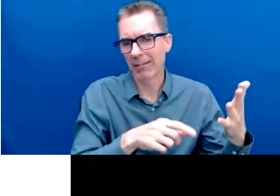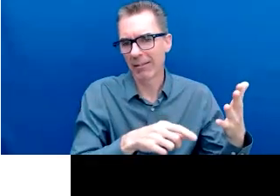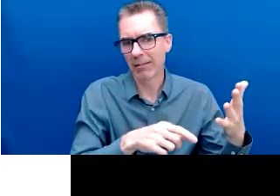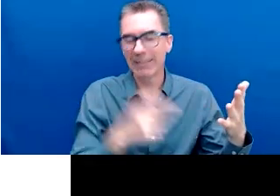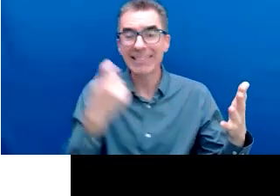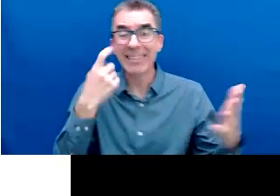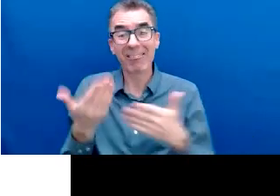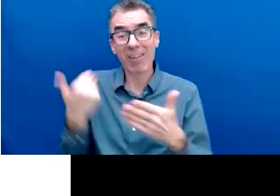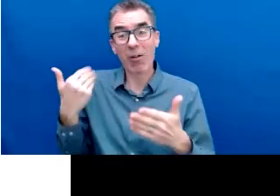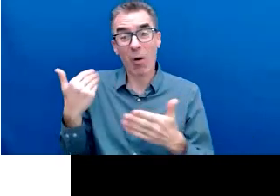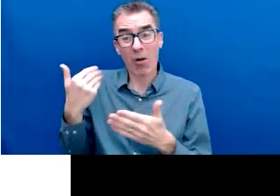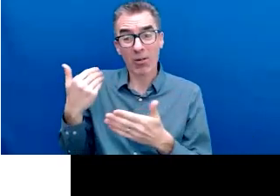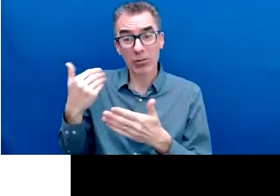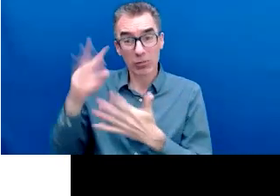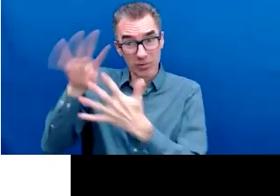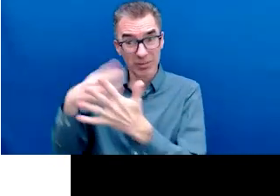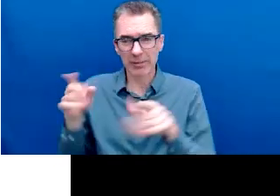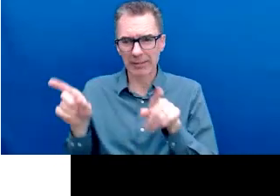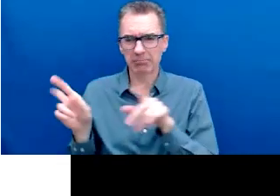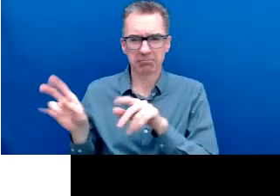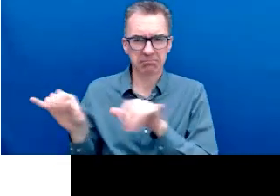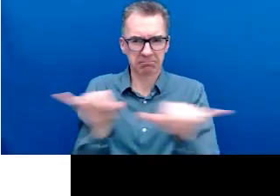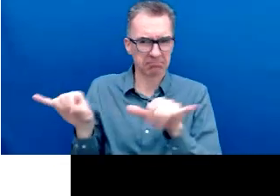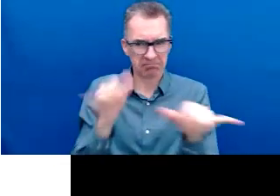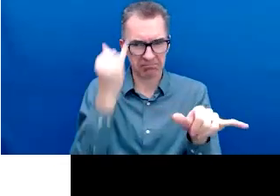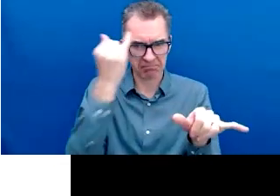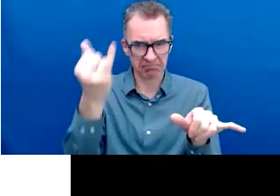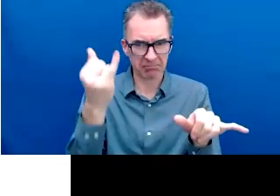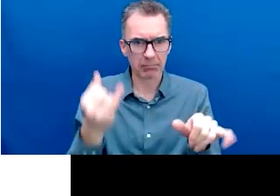And, it just has a little more,